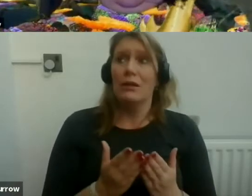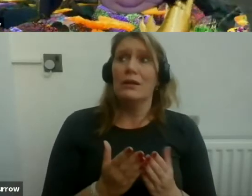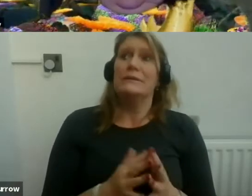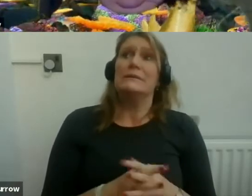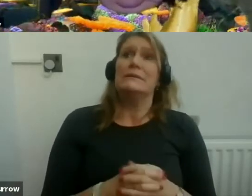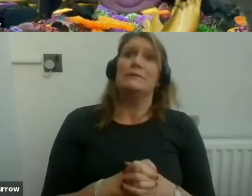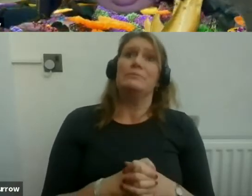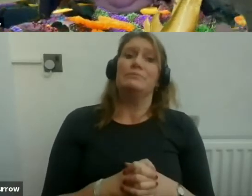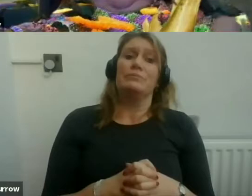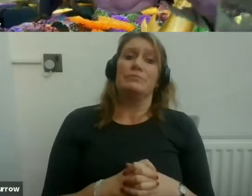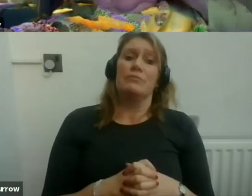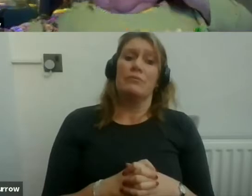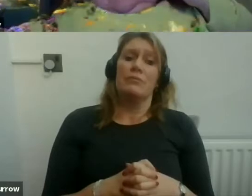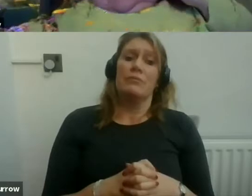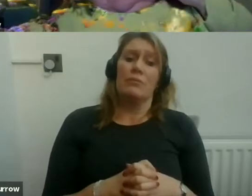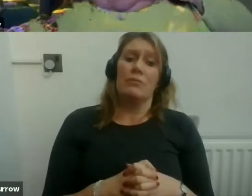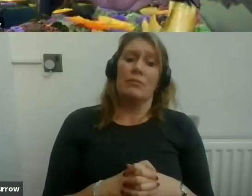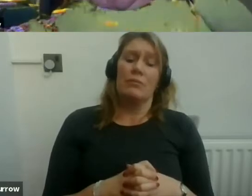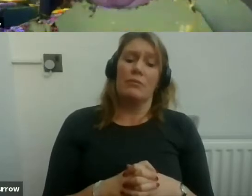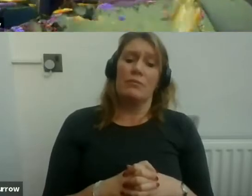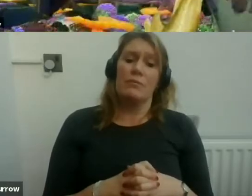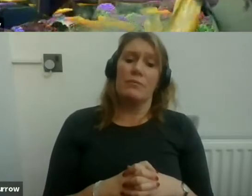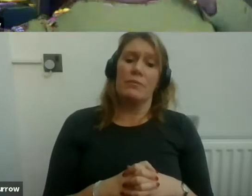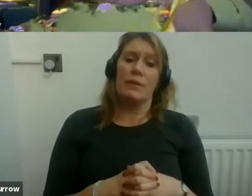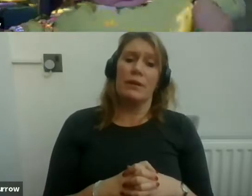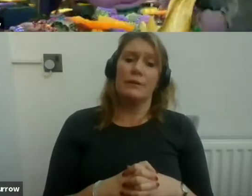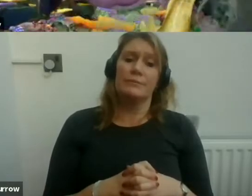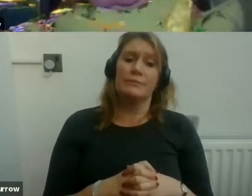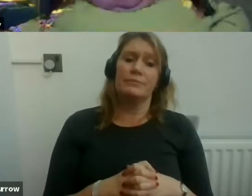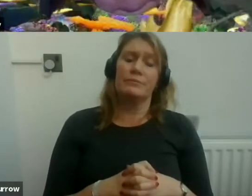In this pandemic. And so that makes it